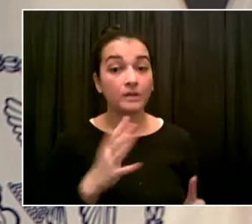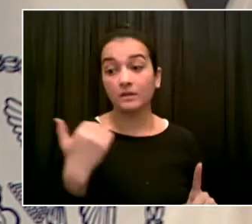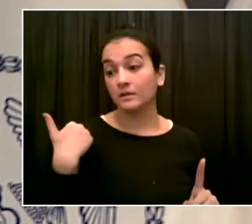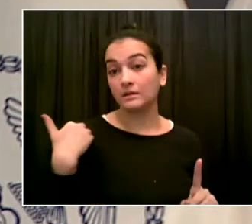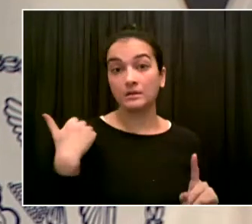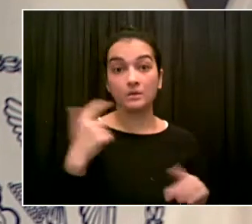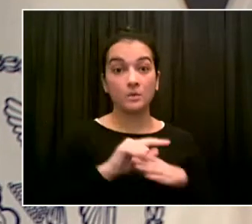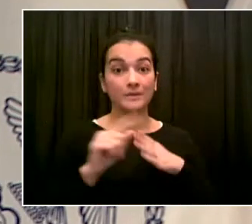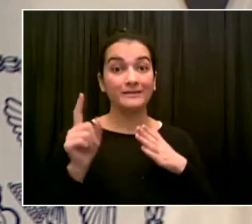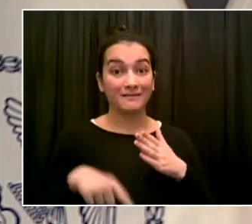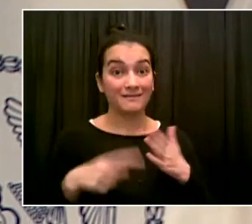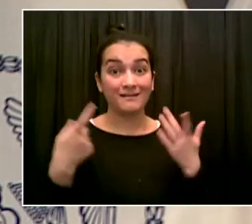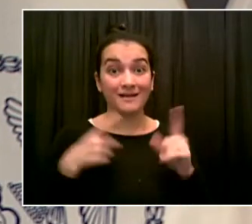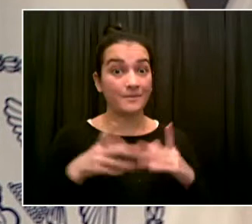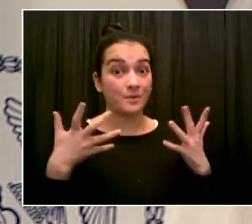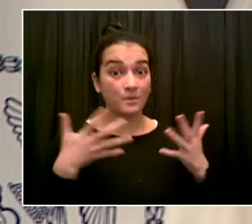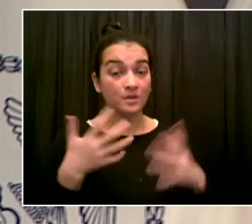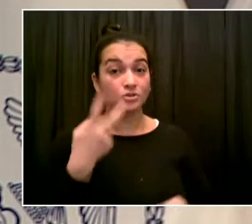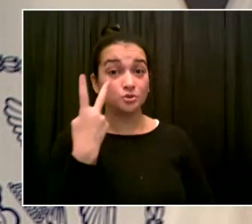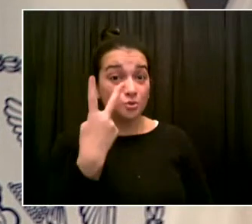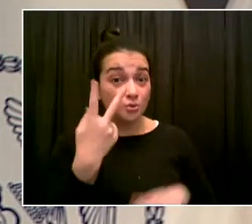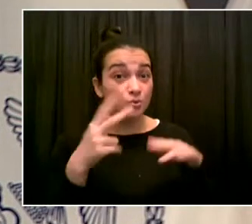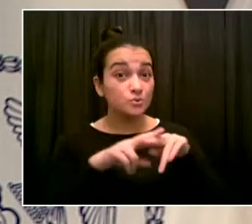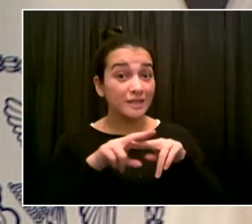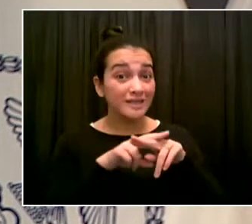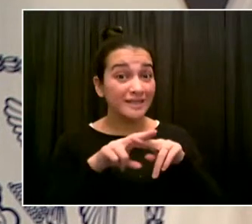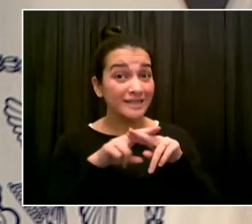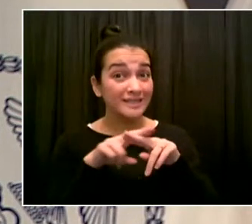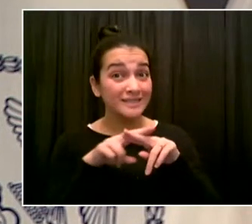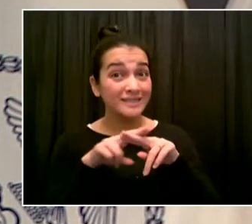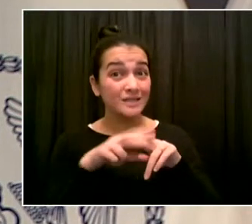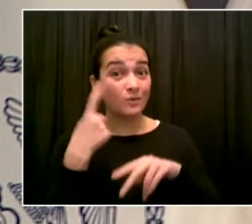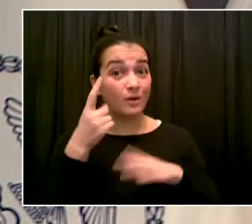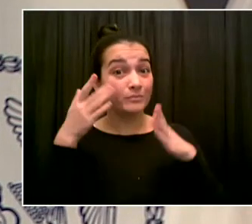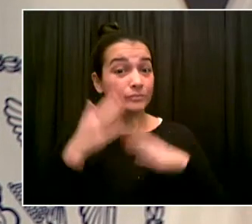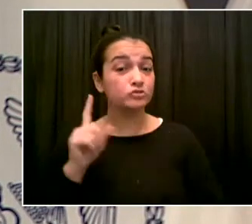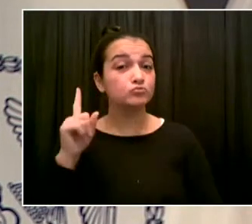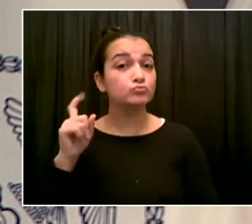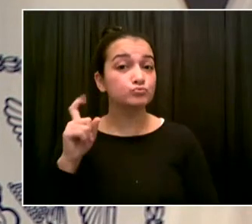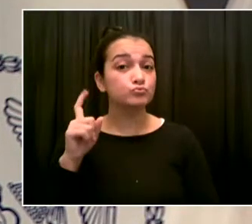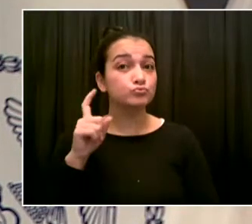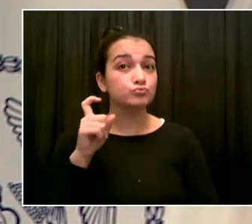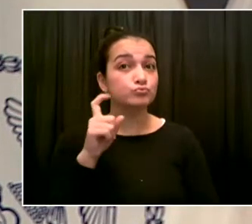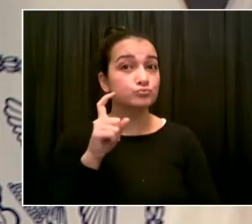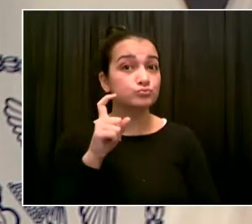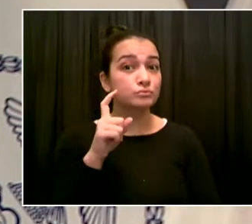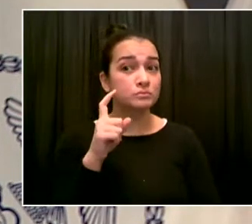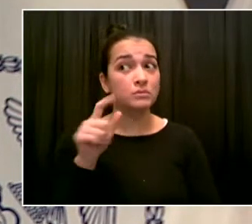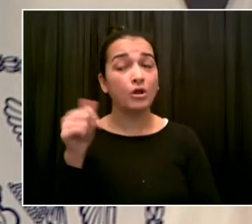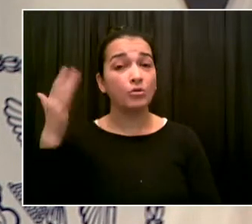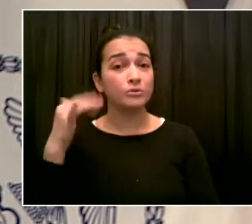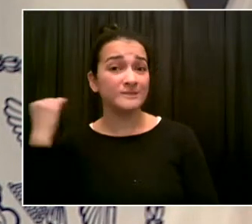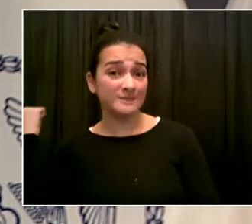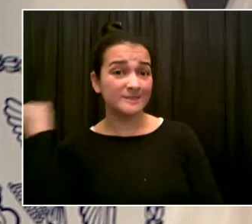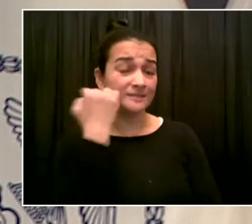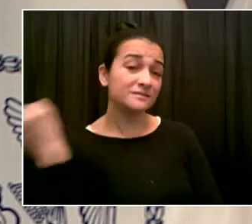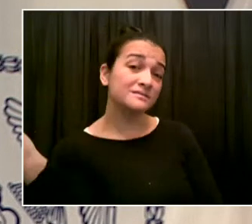HAPPENED OVER THE WEEKEND WHERE PERSON WAS STABBED. THE MAYOR ELECT